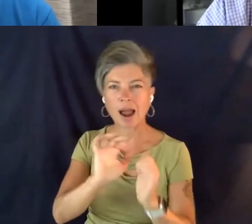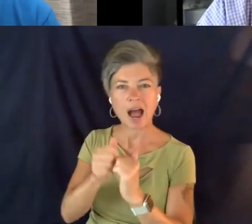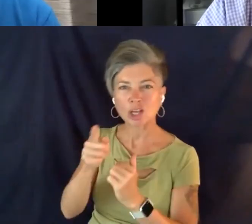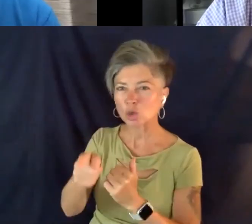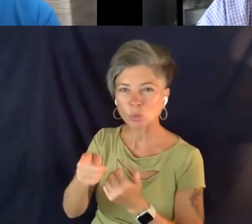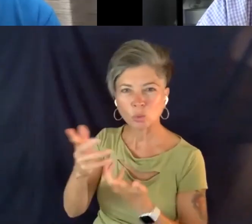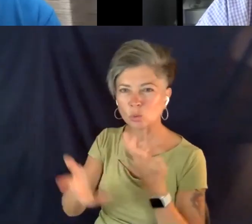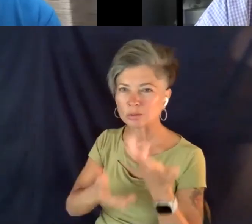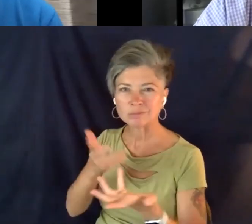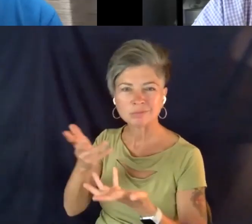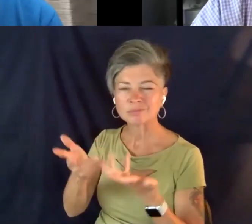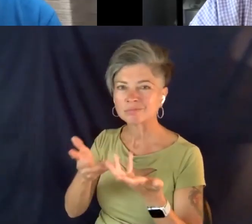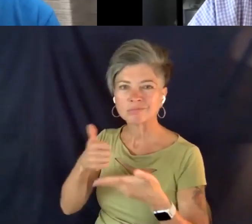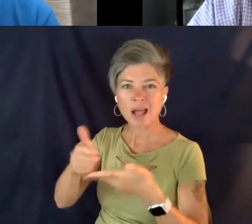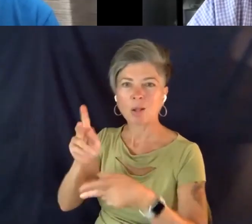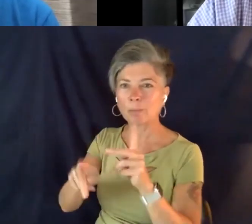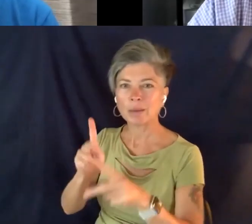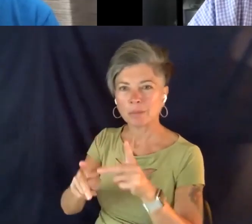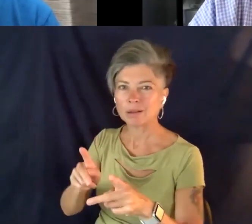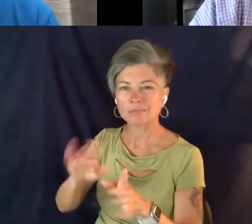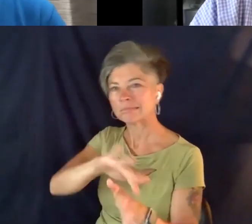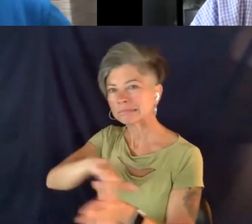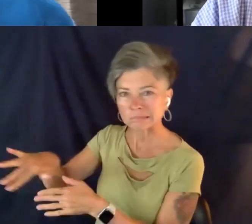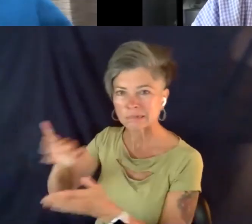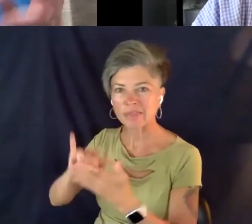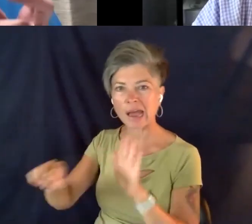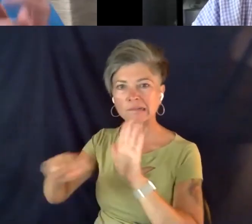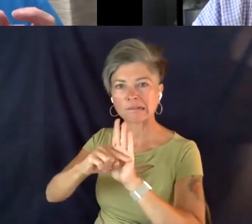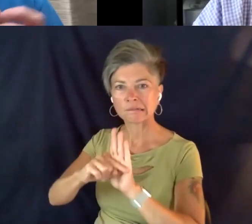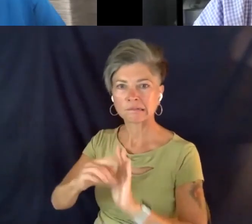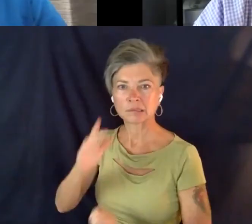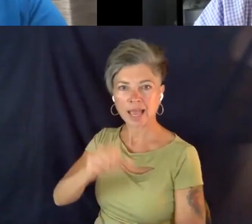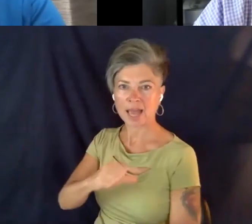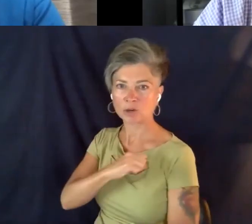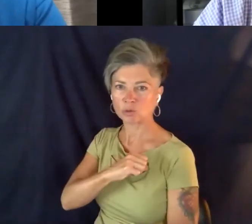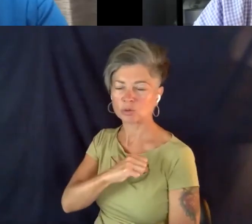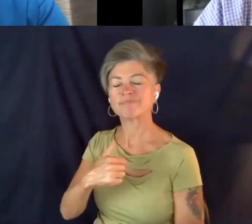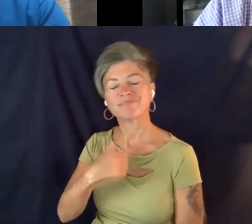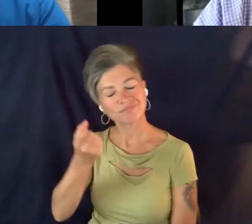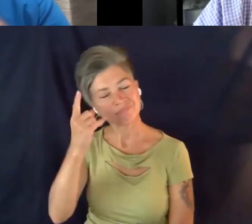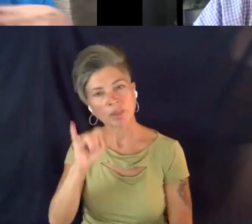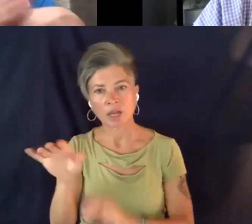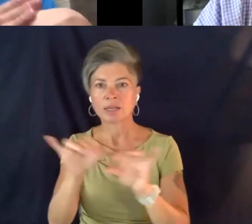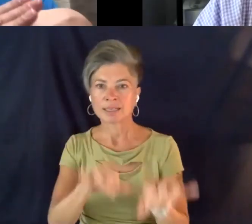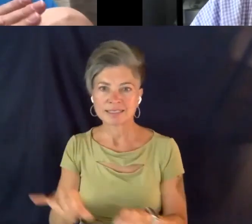Super great question and I can completely appreciate that the standard of care piece. At the end of the day,